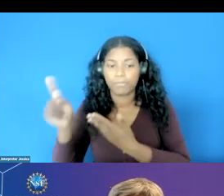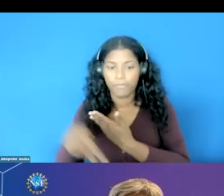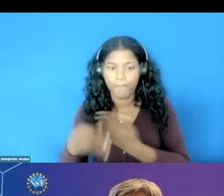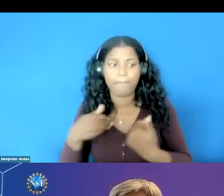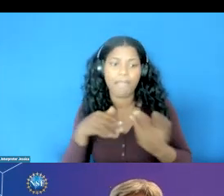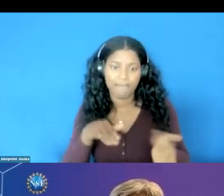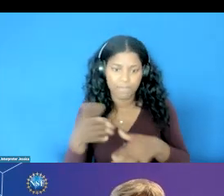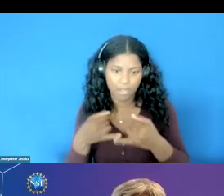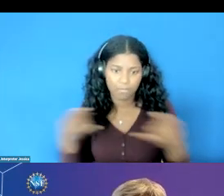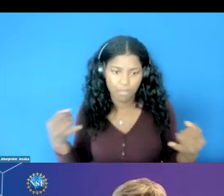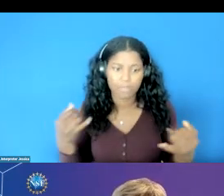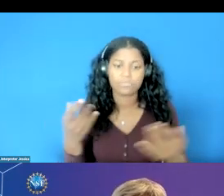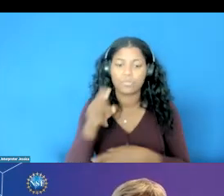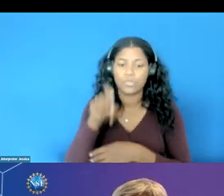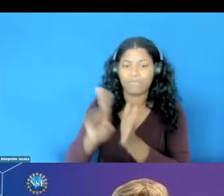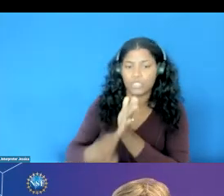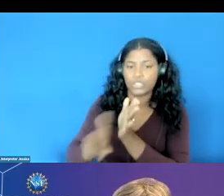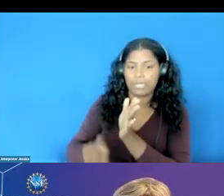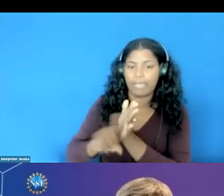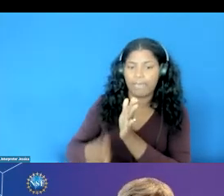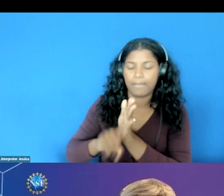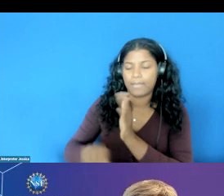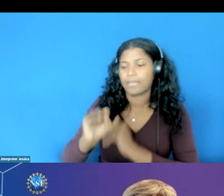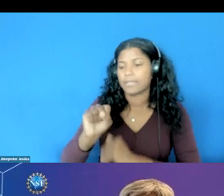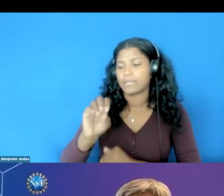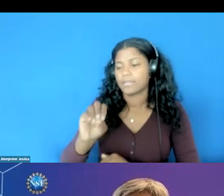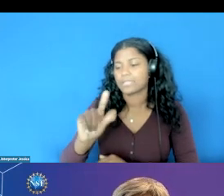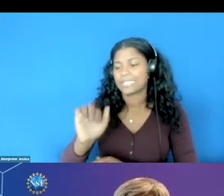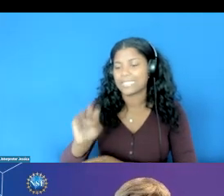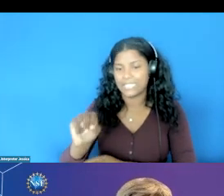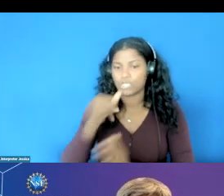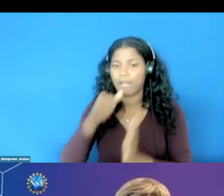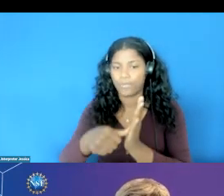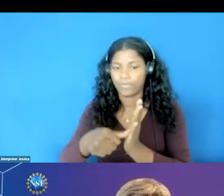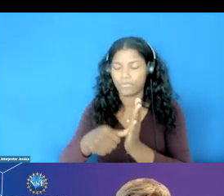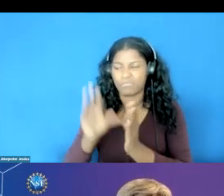so you must check the solicitation or the dear colleague letter that announces the program.